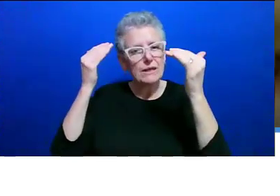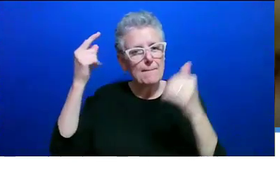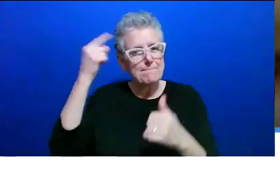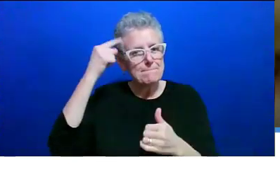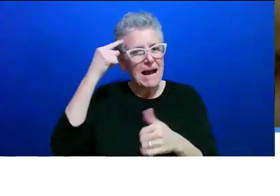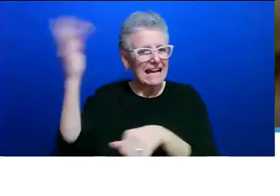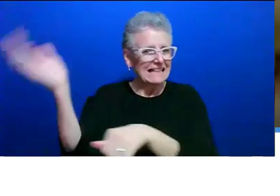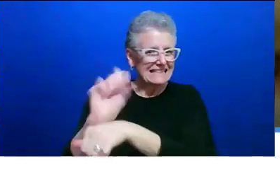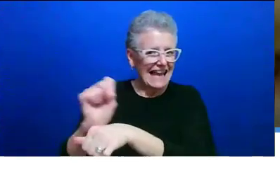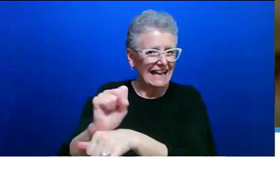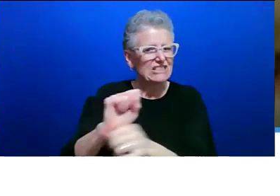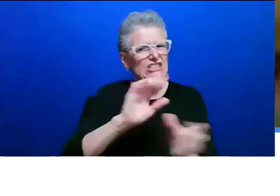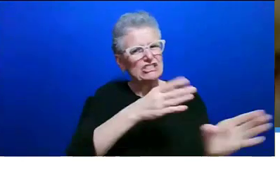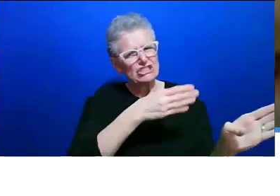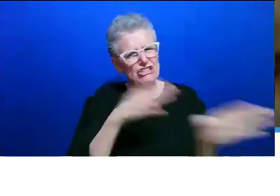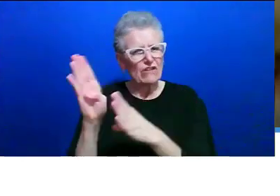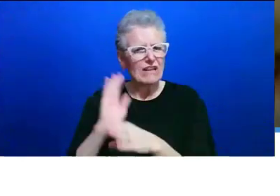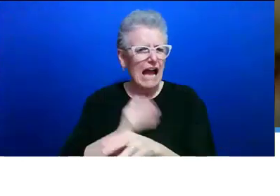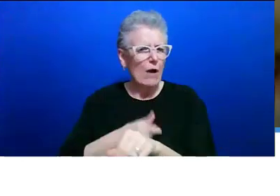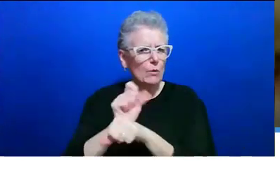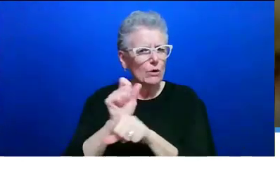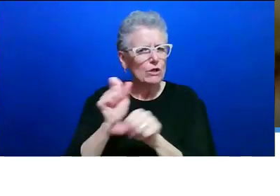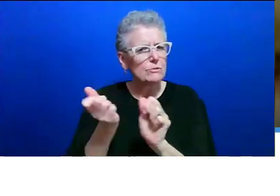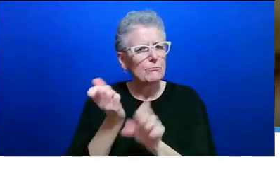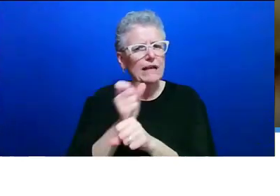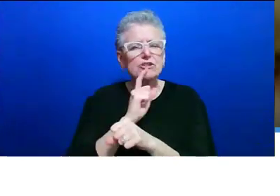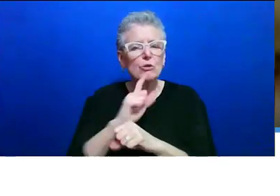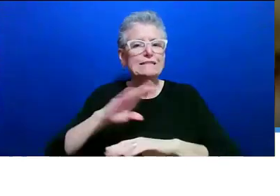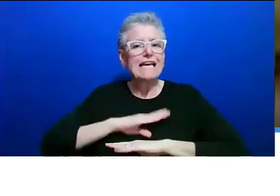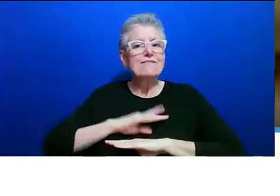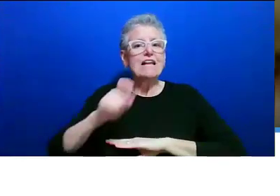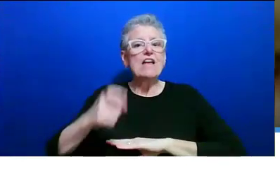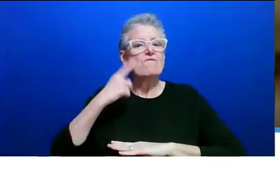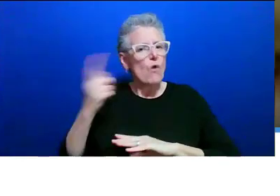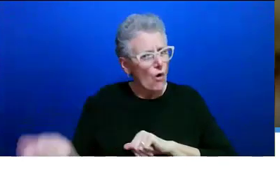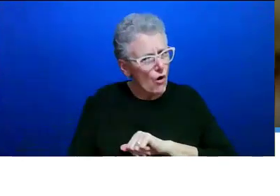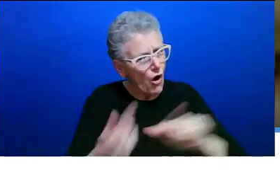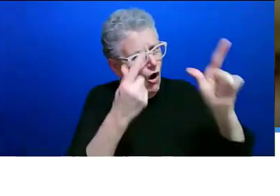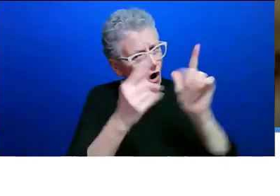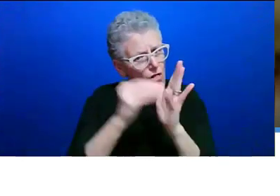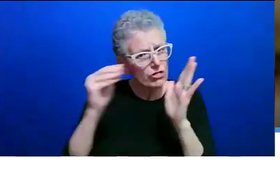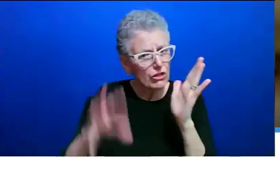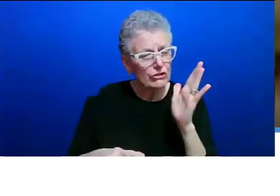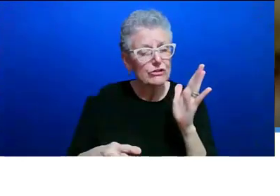that we're meeting the needs of all learners. And that can happen in an individual implementer level.